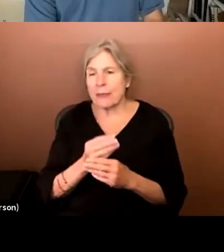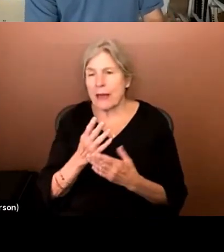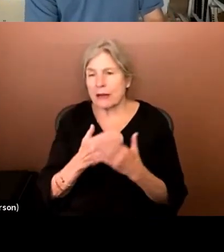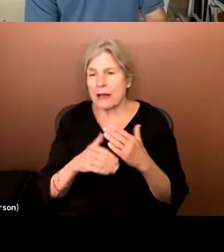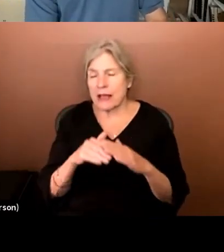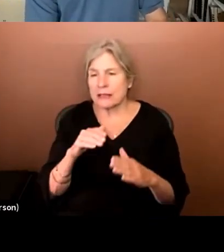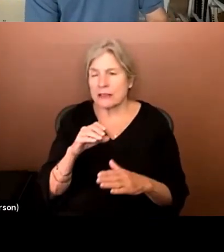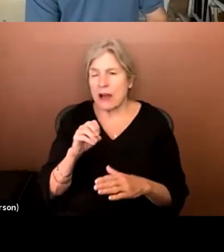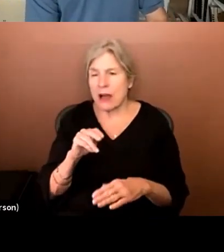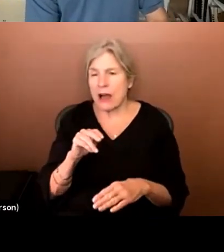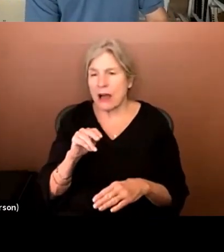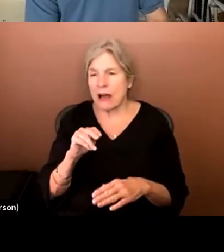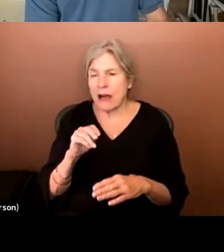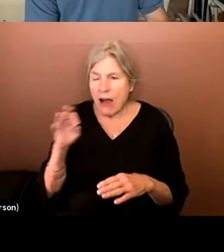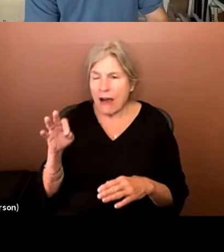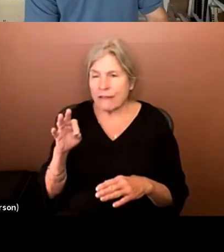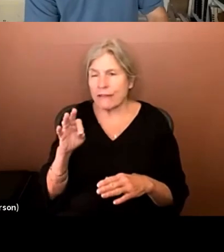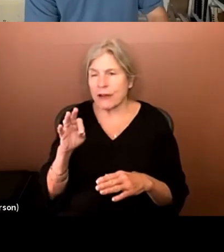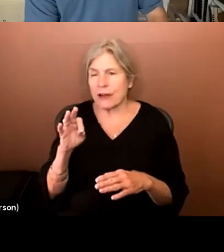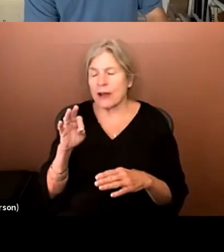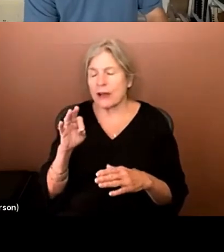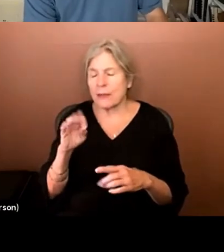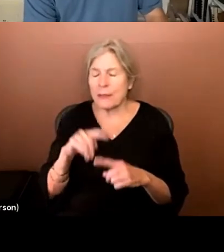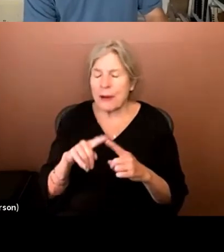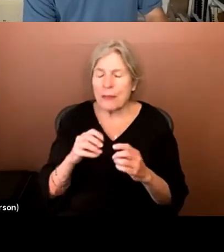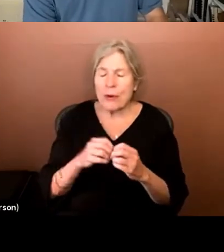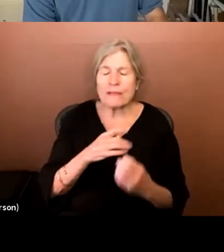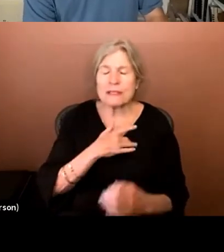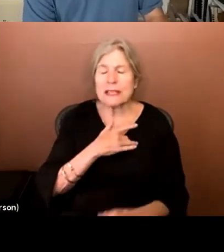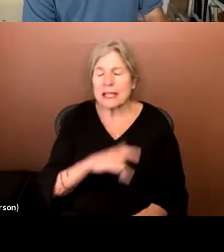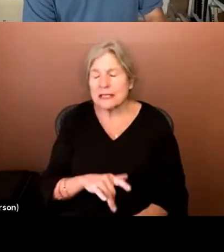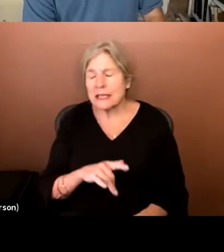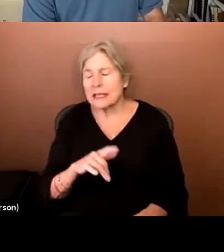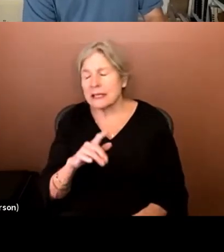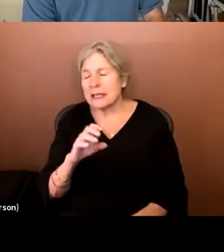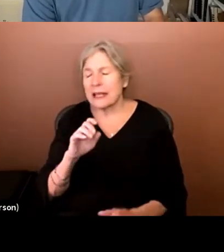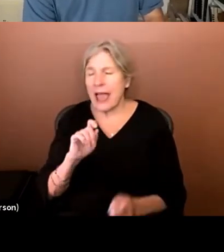more of a sensitive editorial approach to using XML. Kind of like